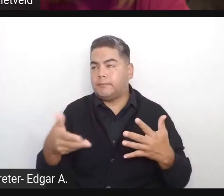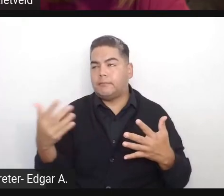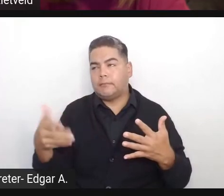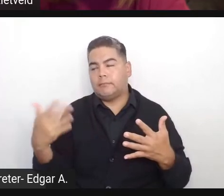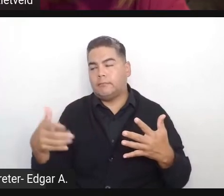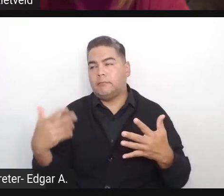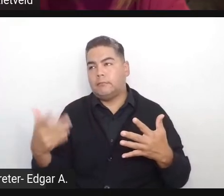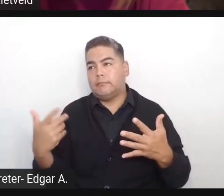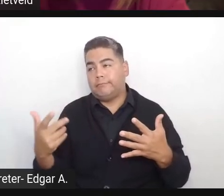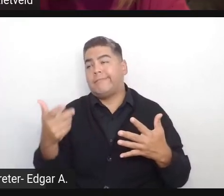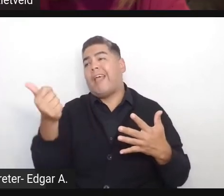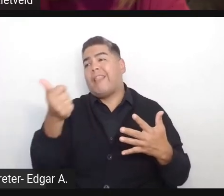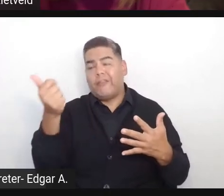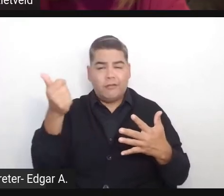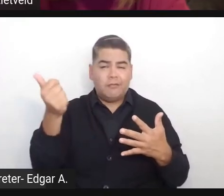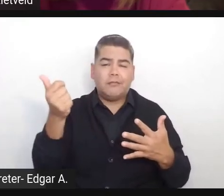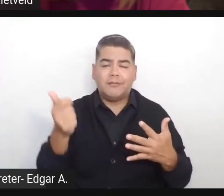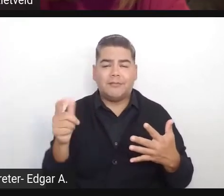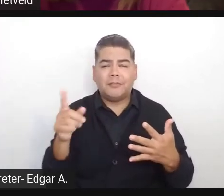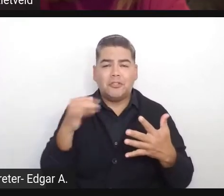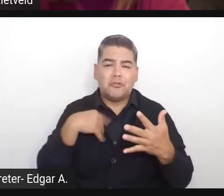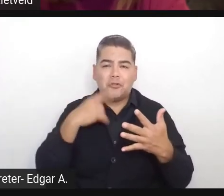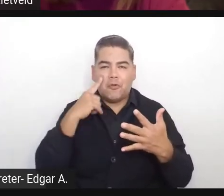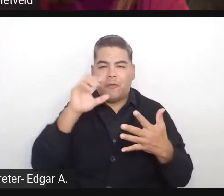Yes, spam is really the evil of today, I think.